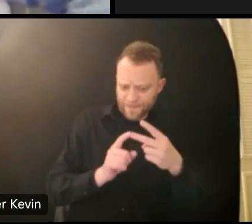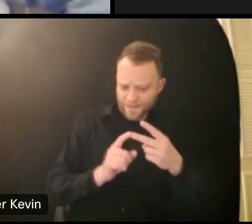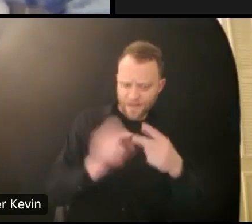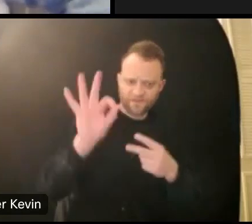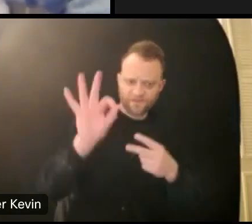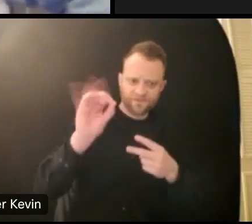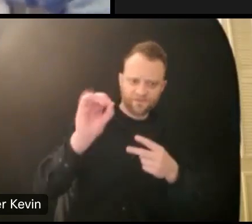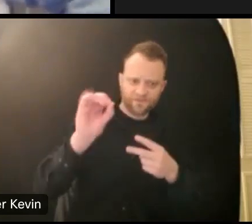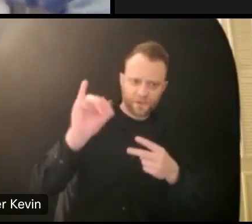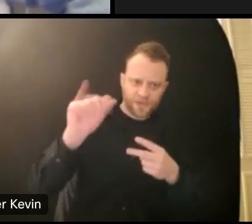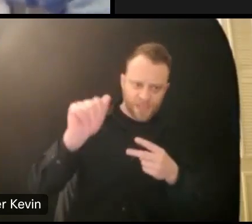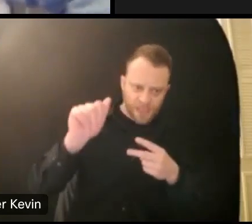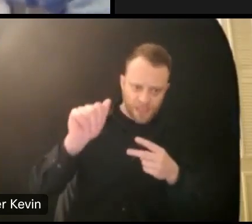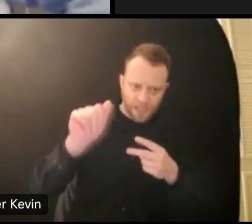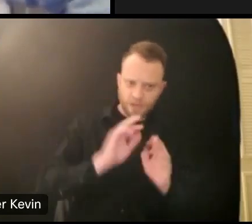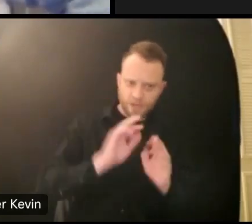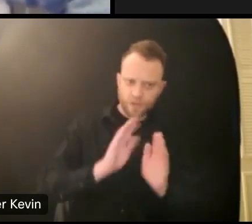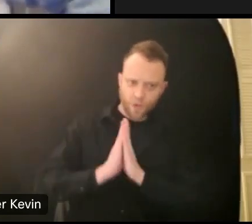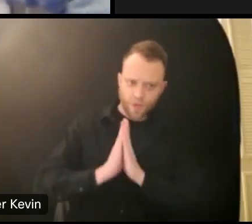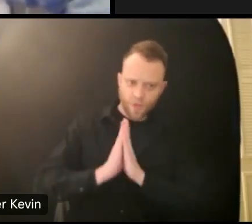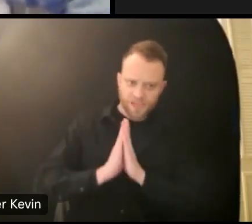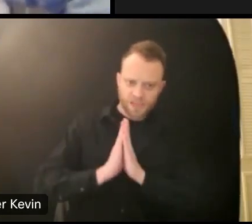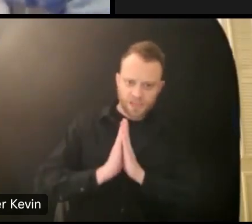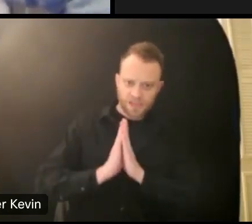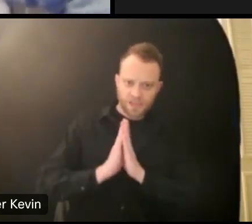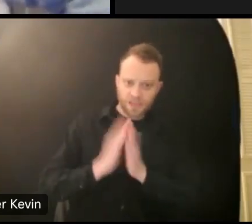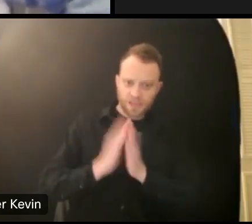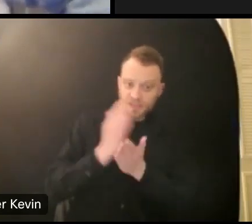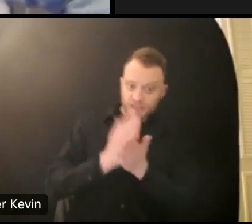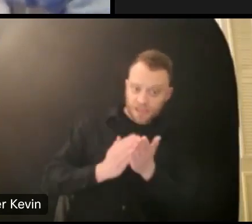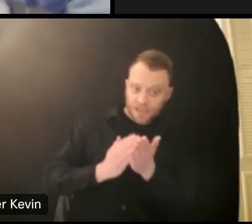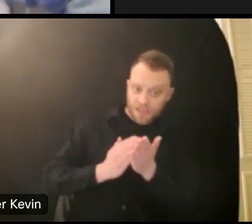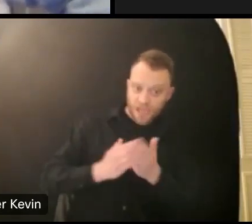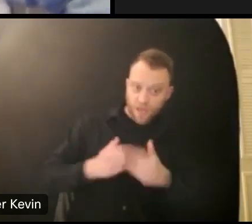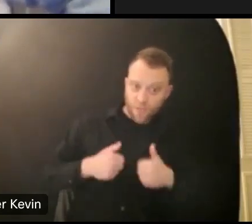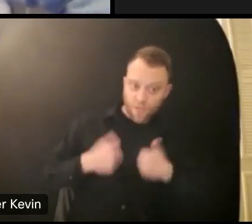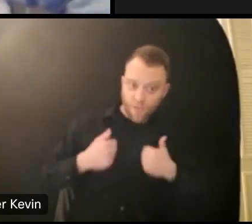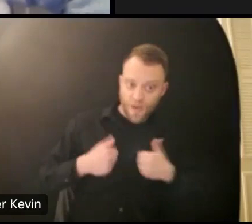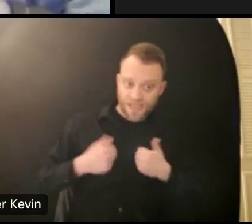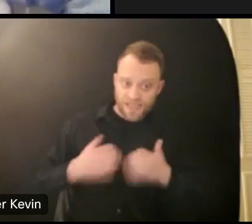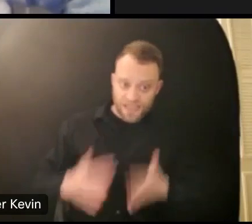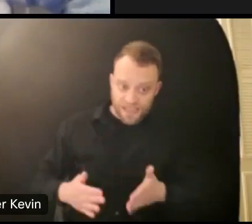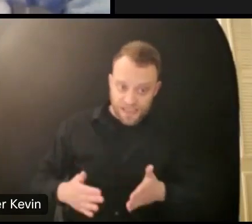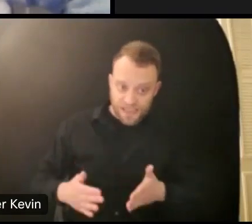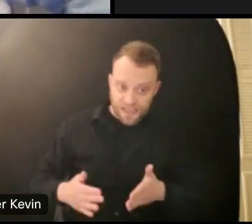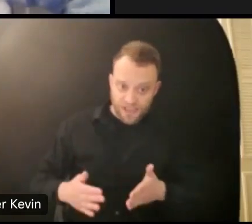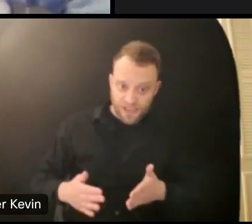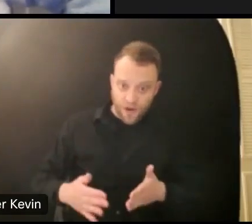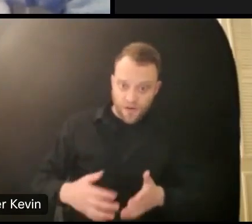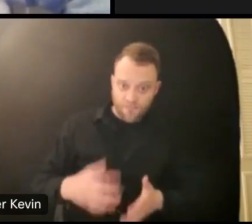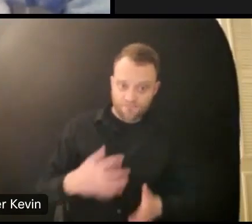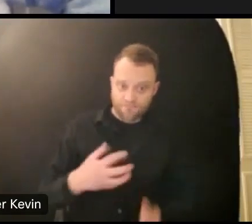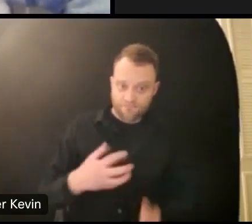residents who are irate over very specific issues and because sometimes people get angry